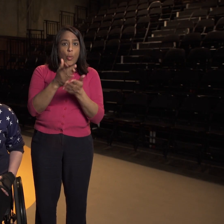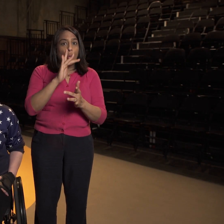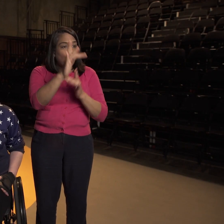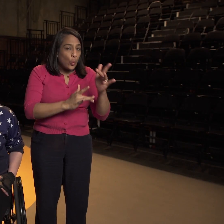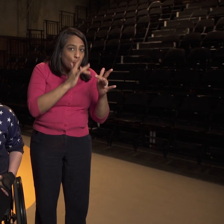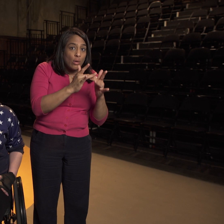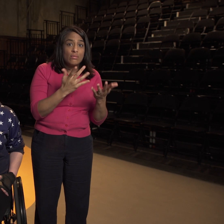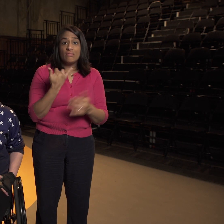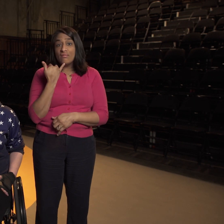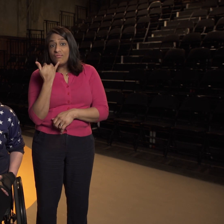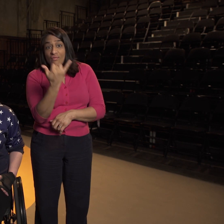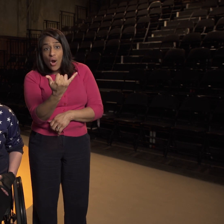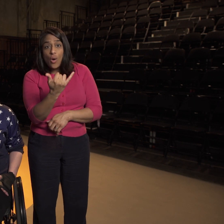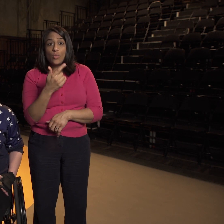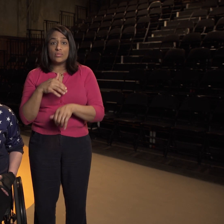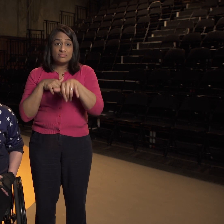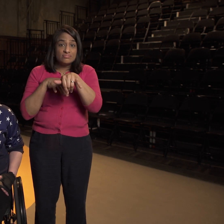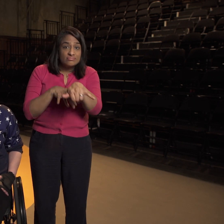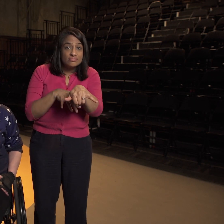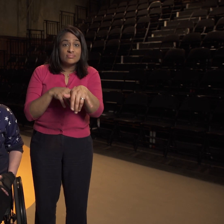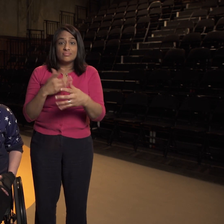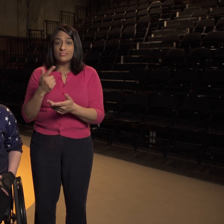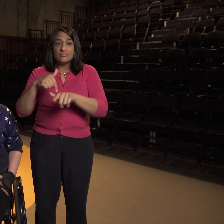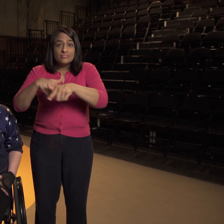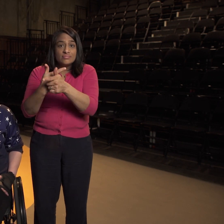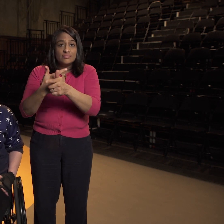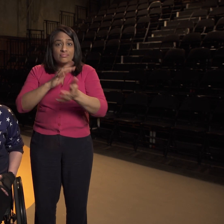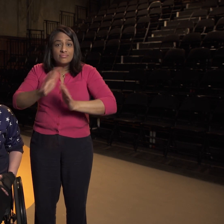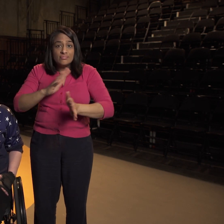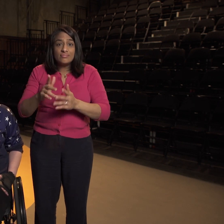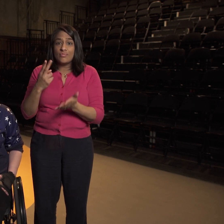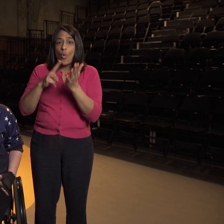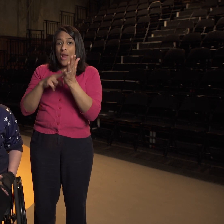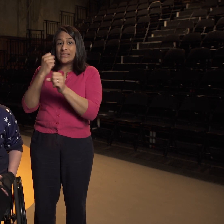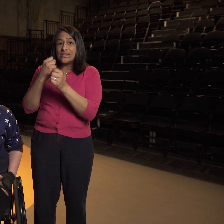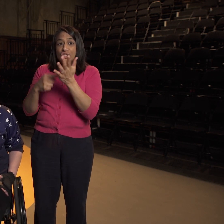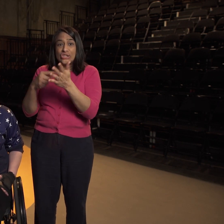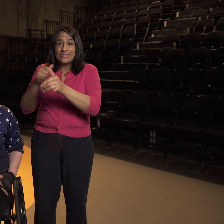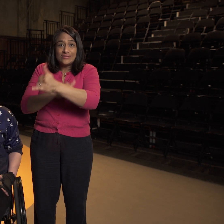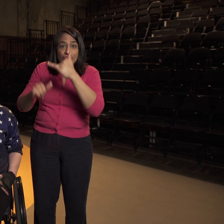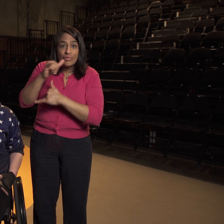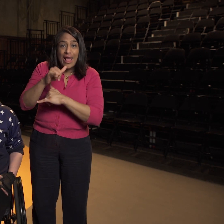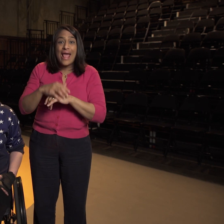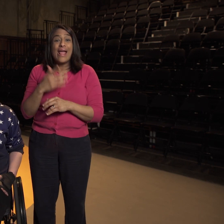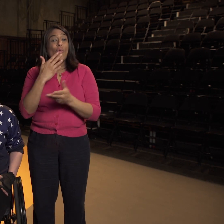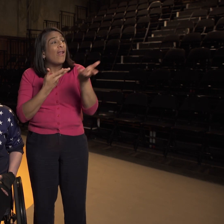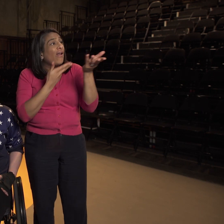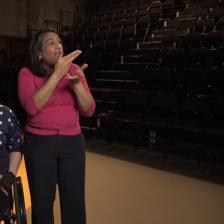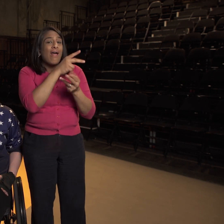You can apply online, by phone, textphone, BSL video relay or NGT text relay. biscuit